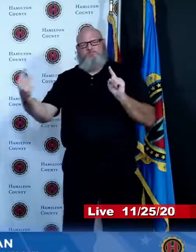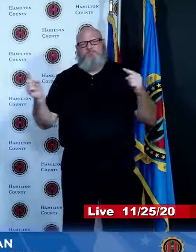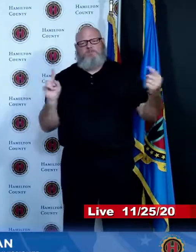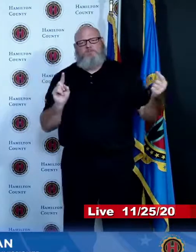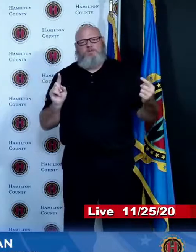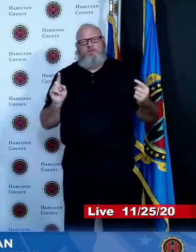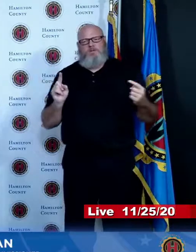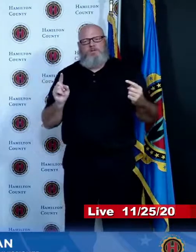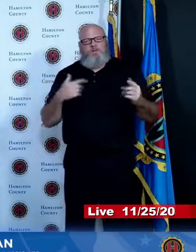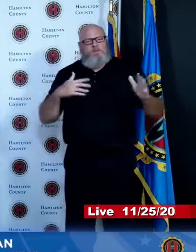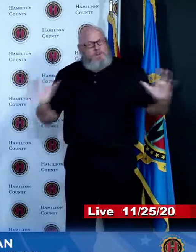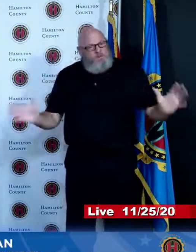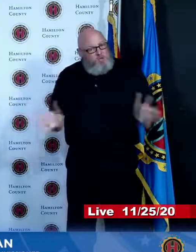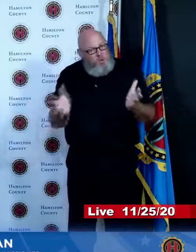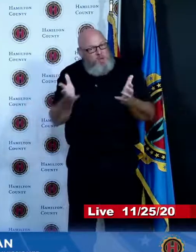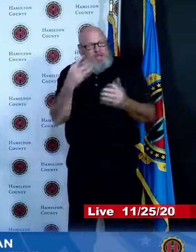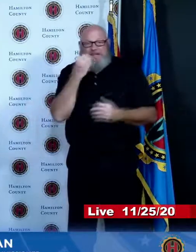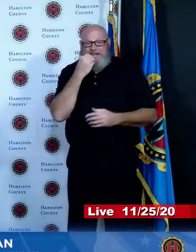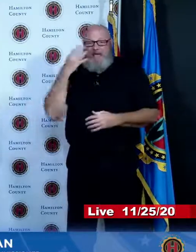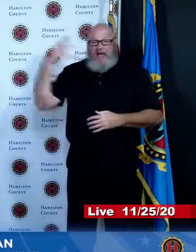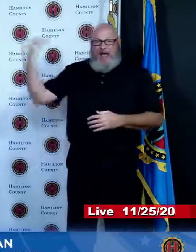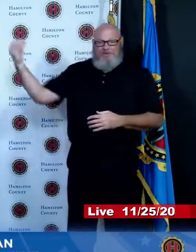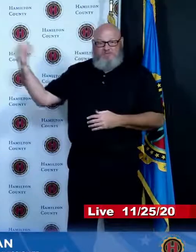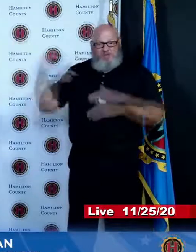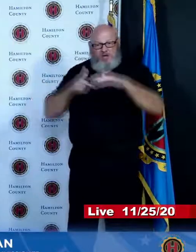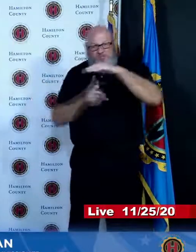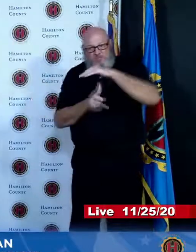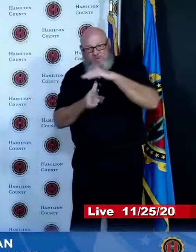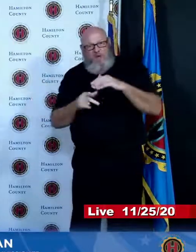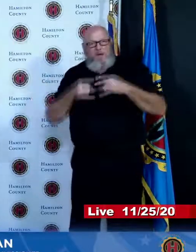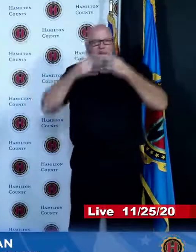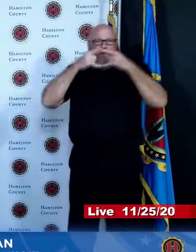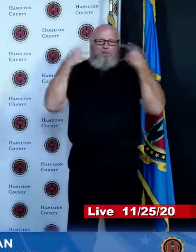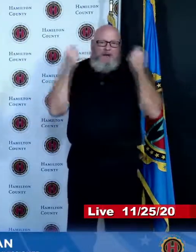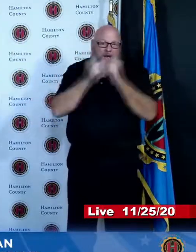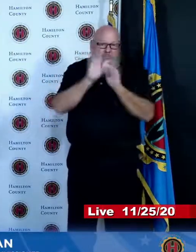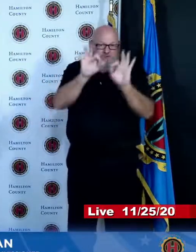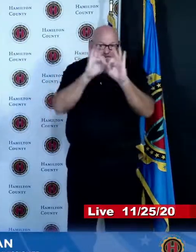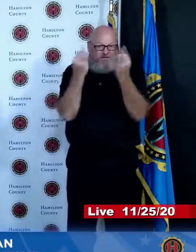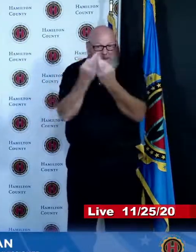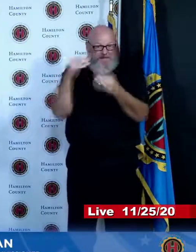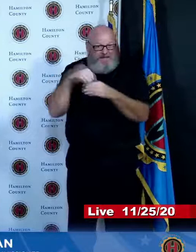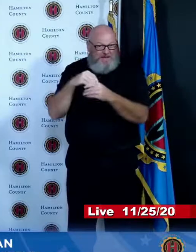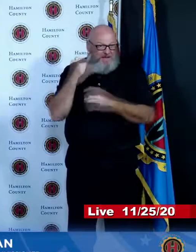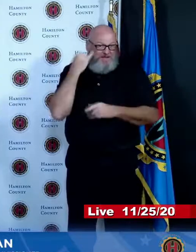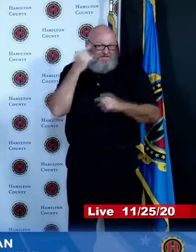to have family over that mass can help slow the spread and the amount of aerosolization of Covid-19